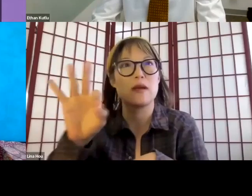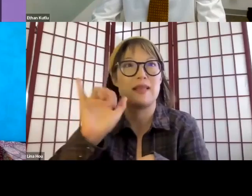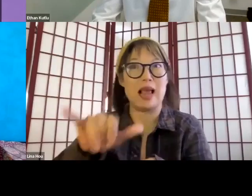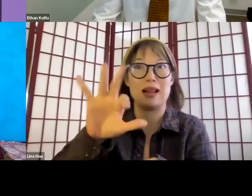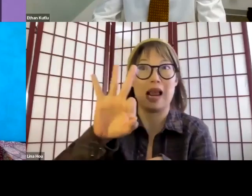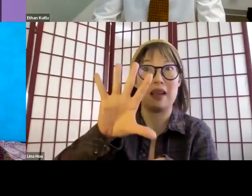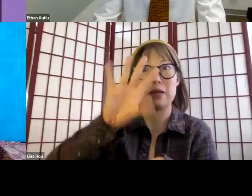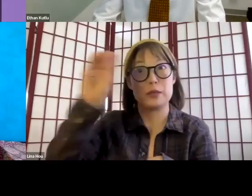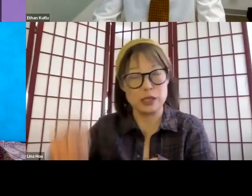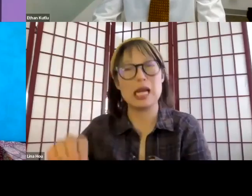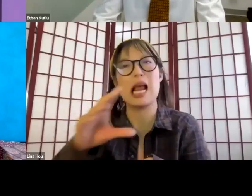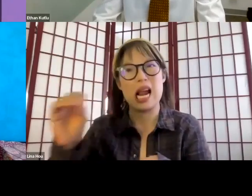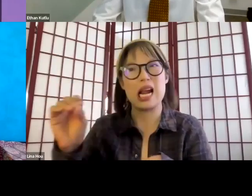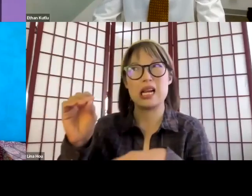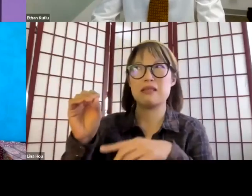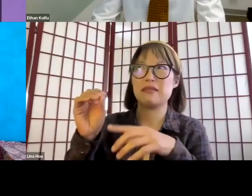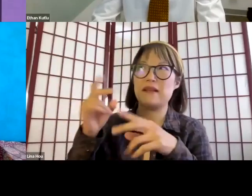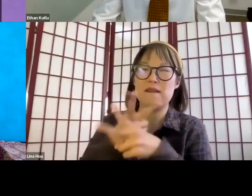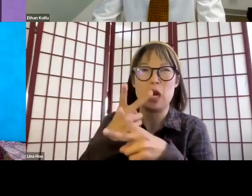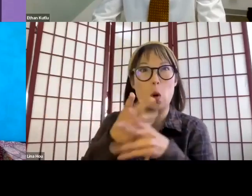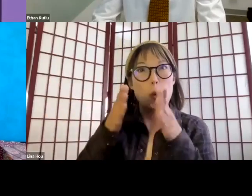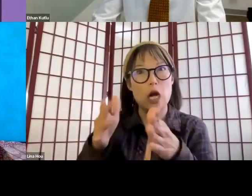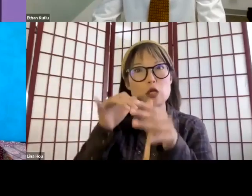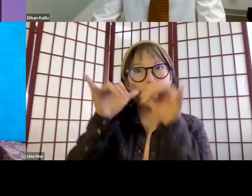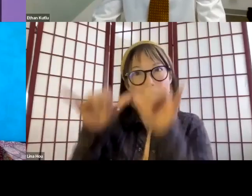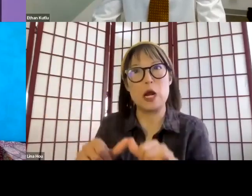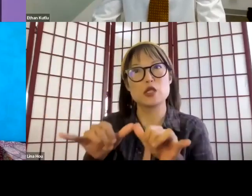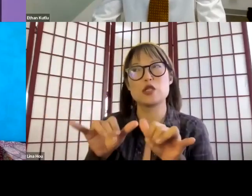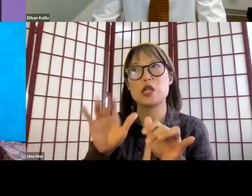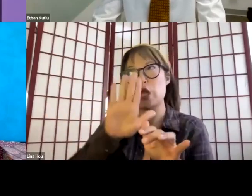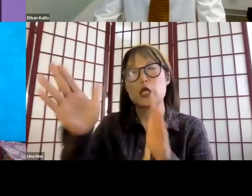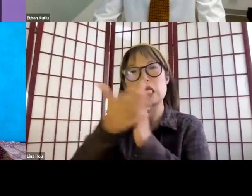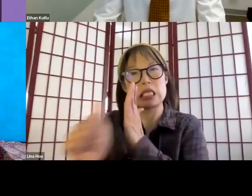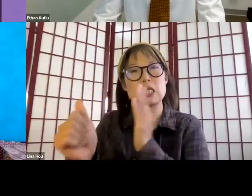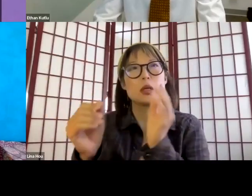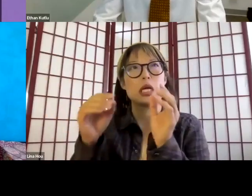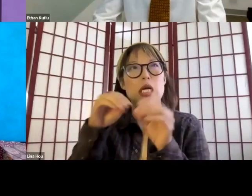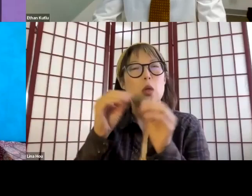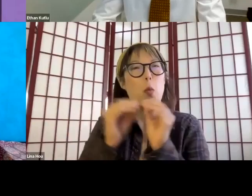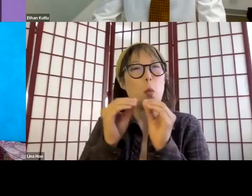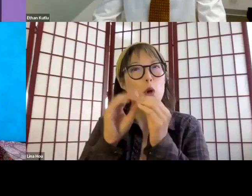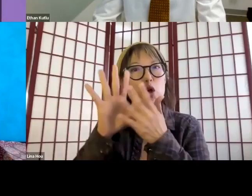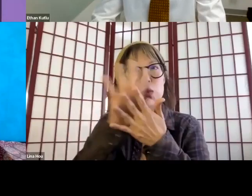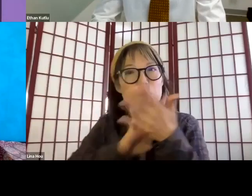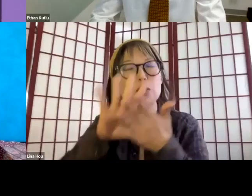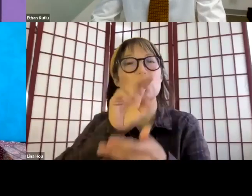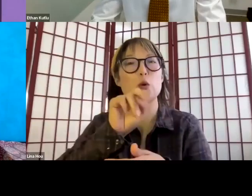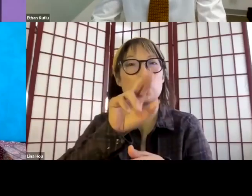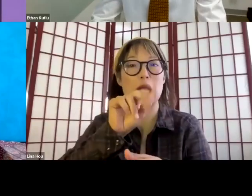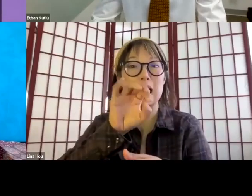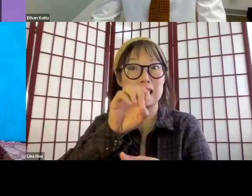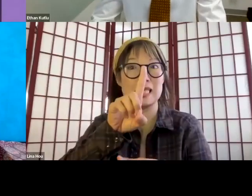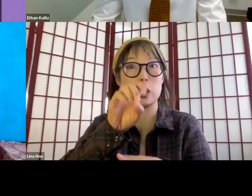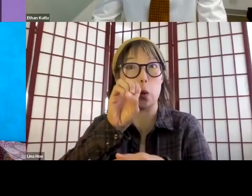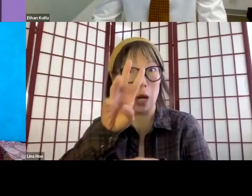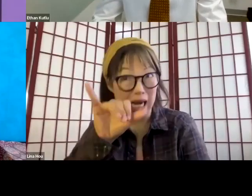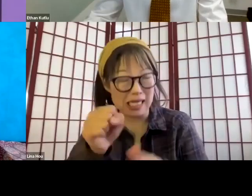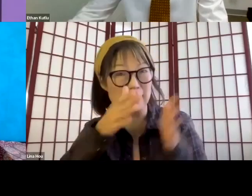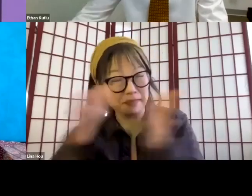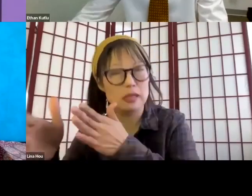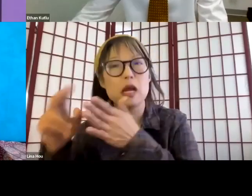experience or use of the 95% in their language use in how to measure their skills in a more nuanced way.